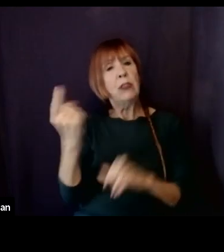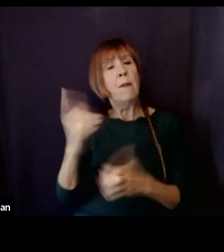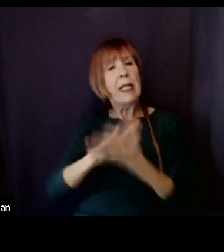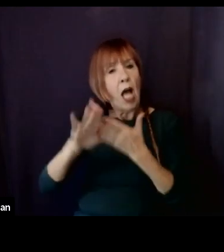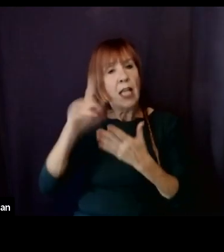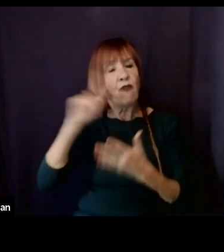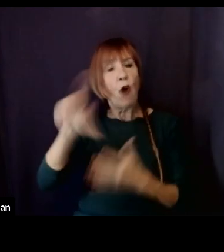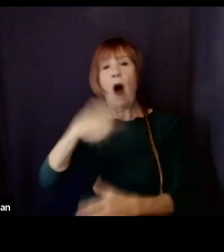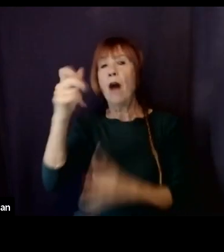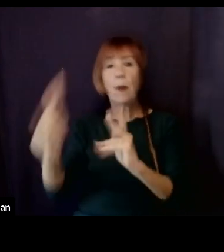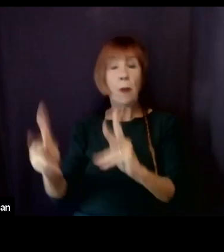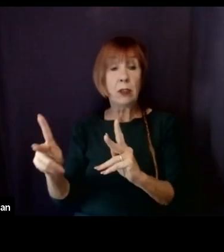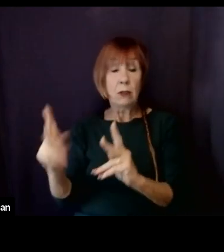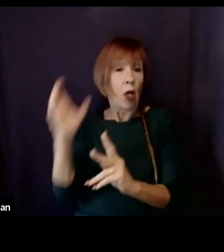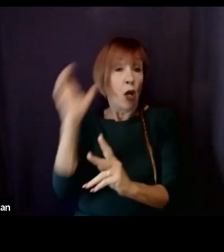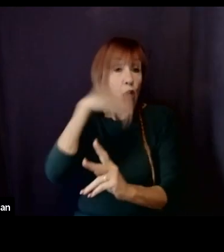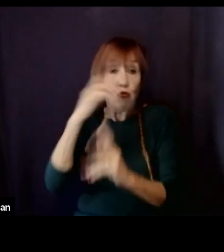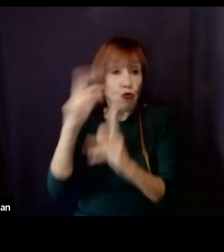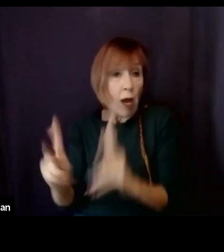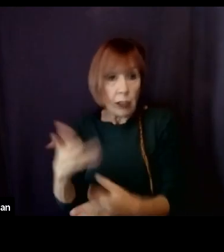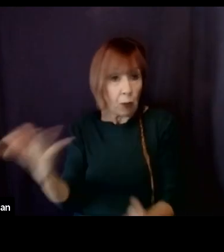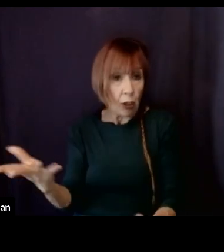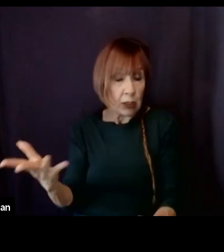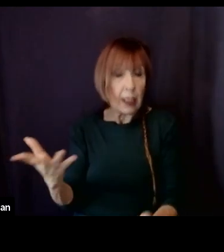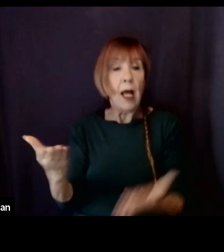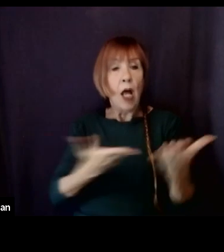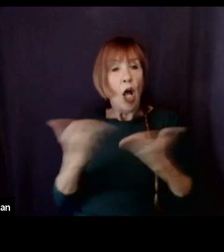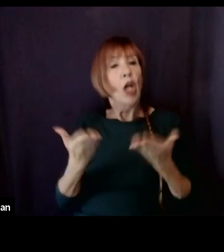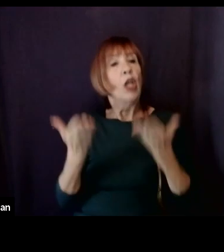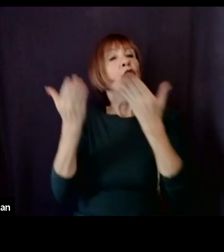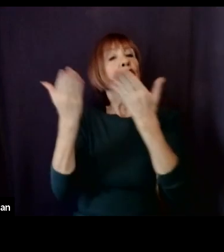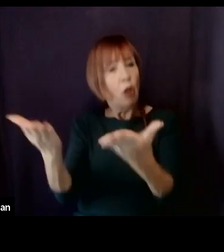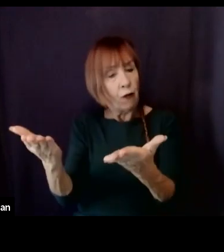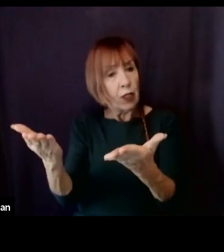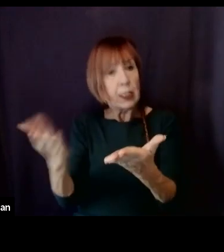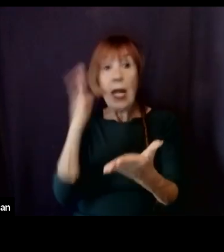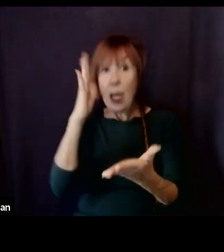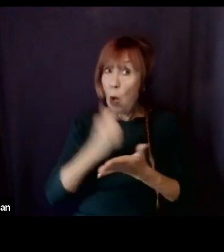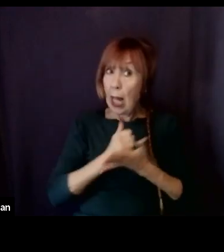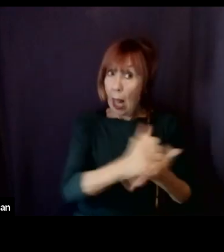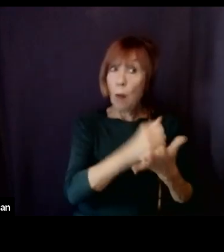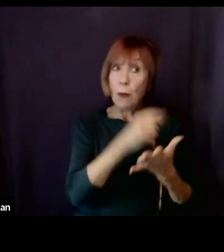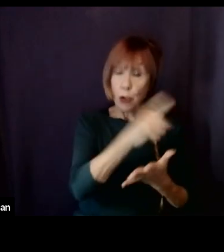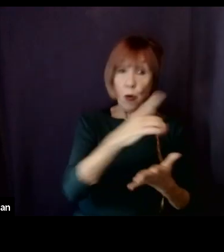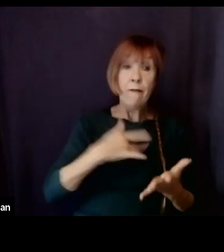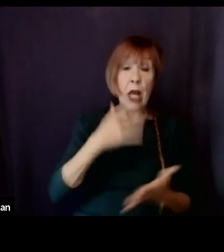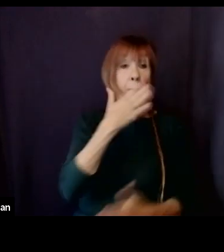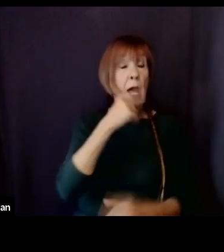even a stranger be of service. It'll help you feel better about you.